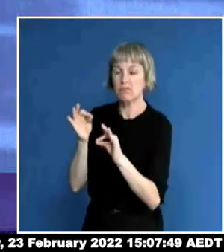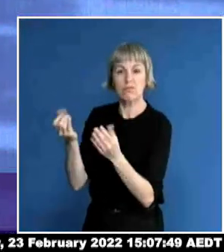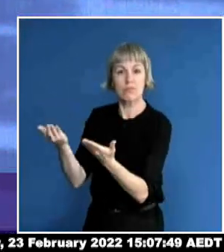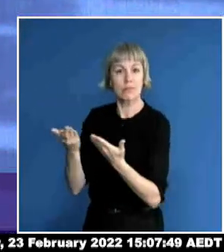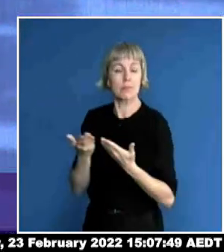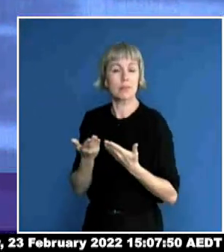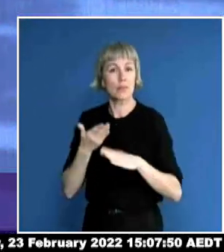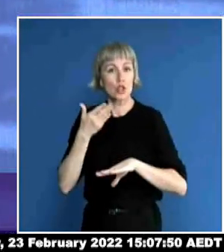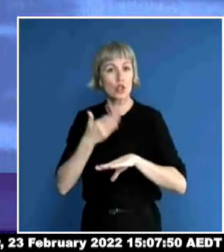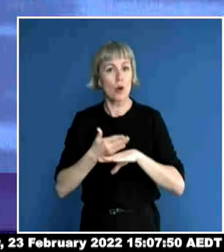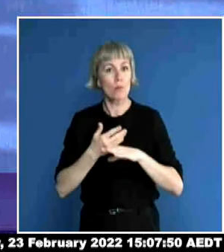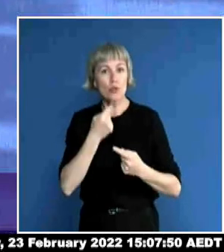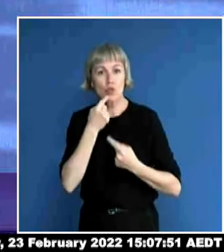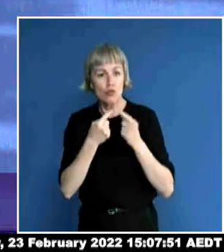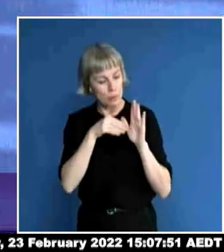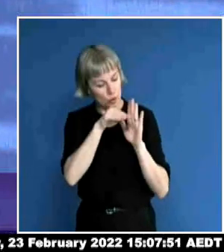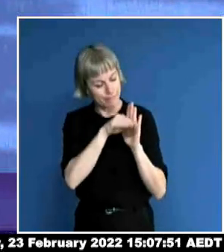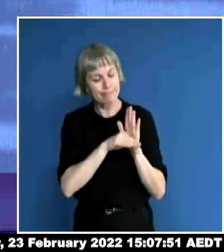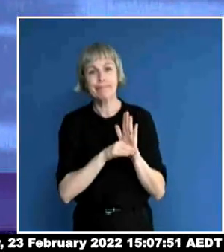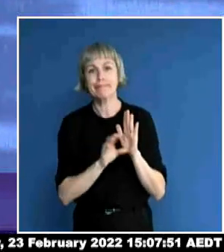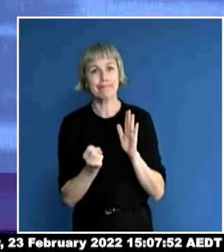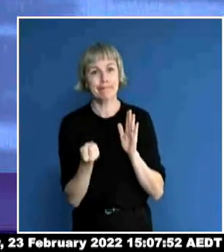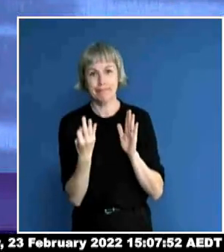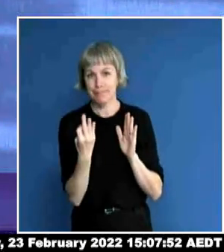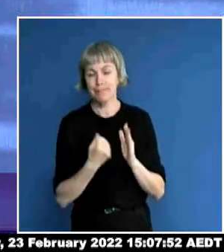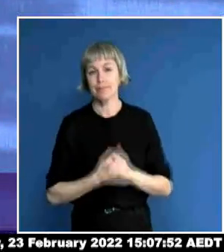On that day you got an email saying that: